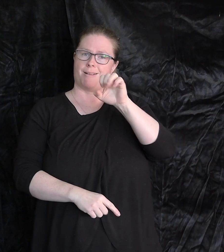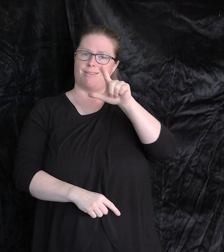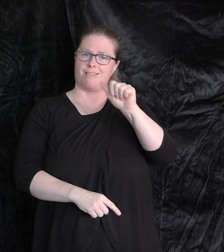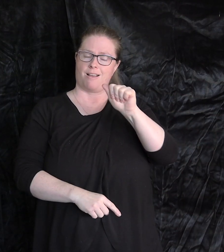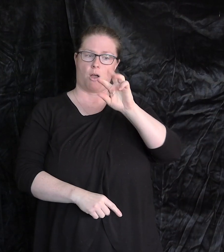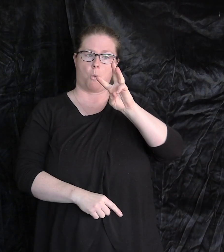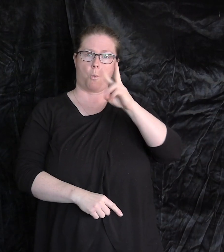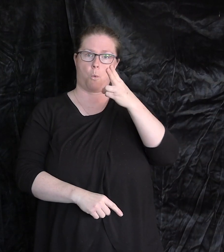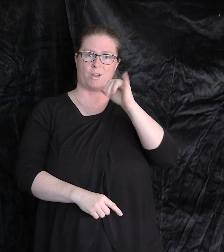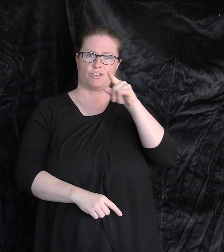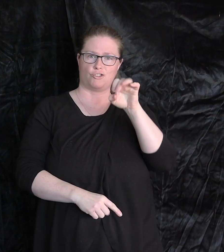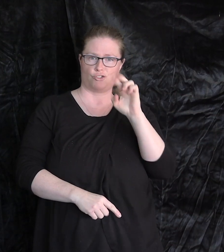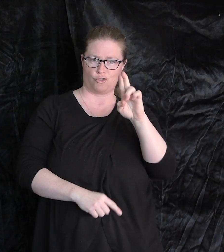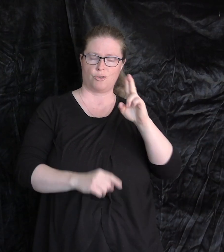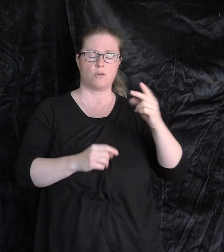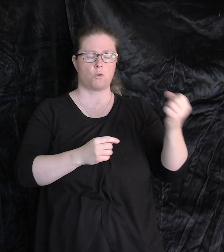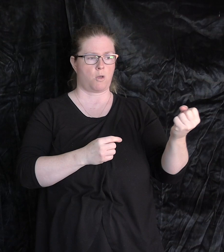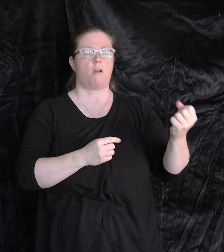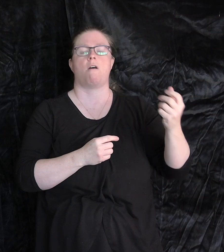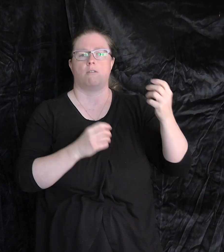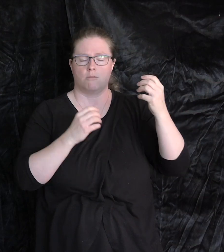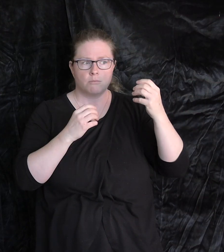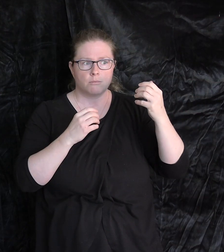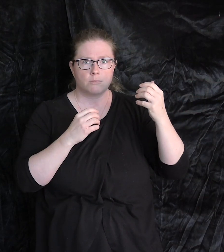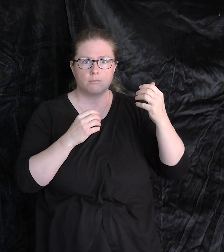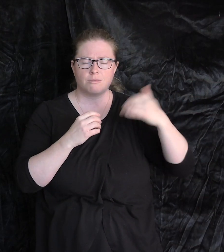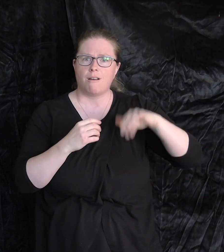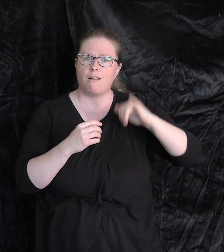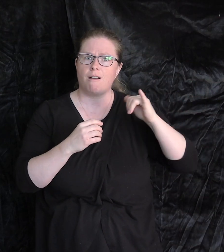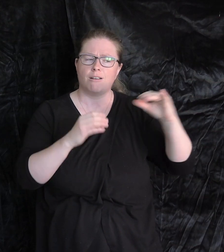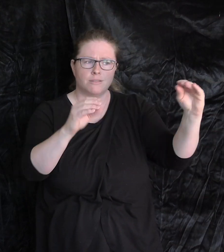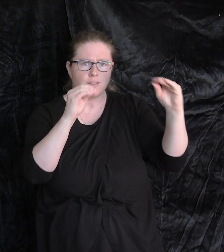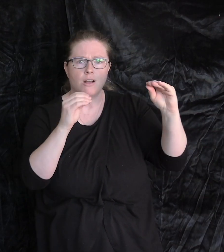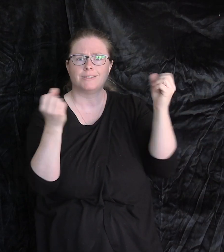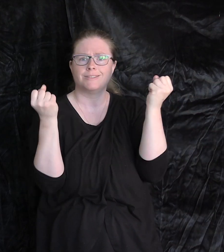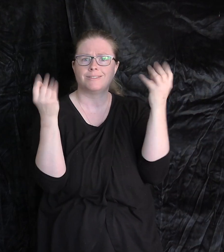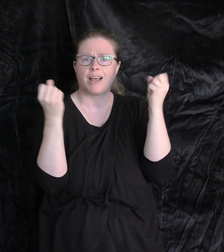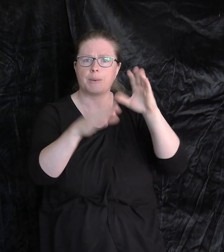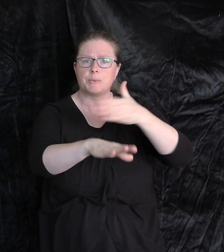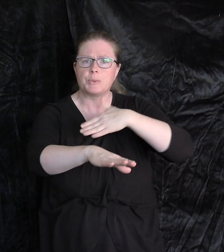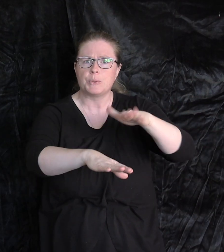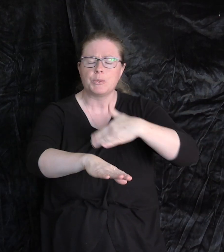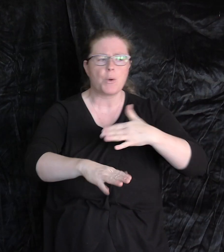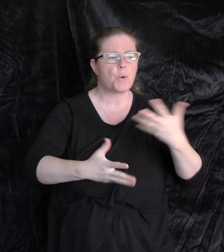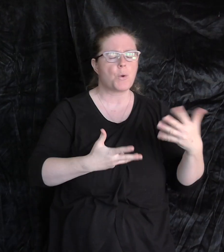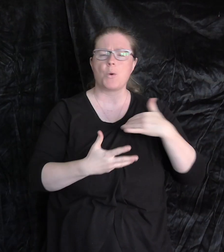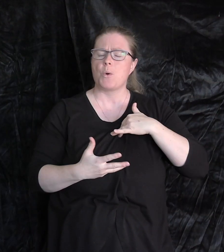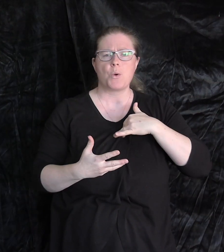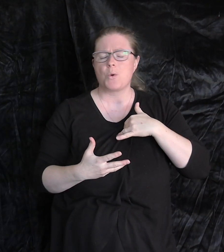of signed music a visual and kinetic genre of music that has emerged from deaf culture.